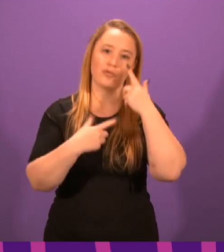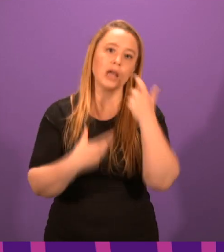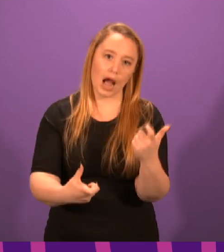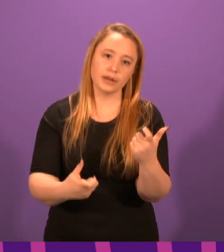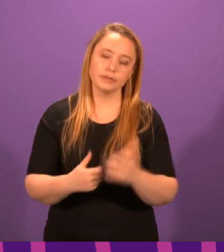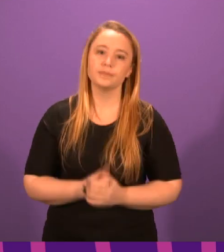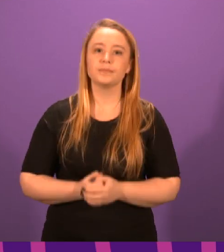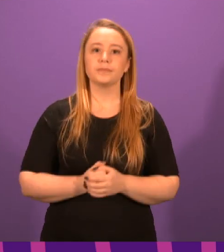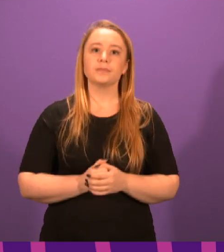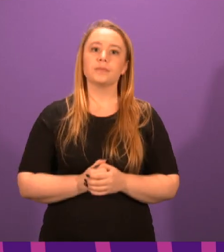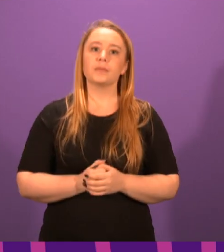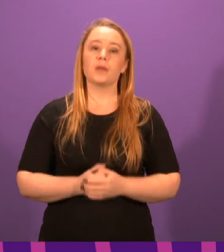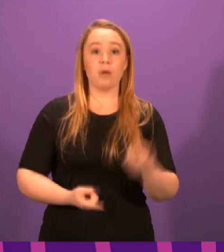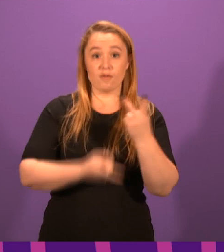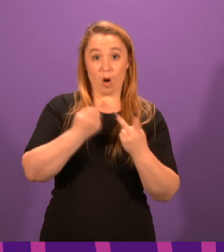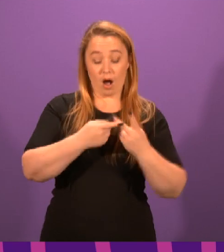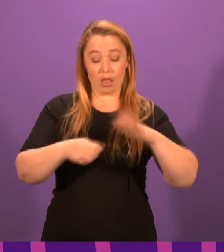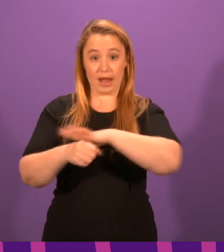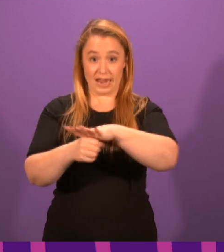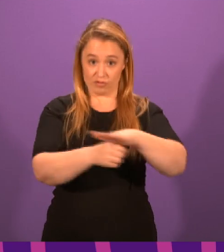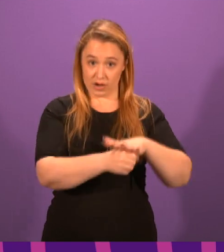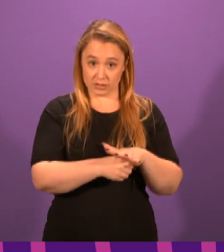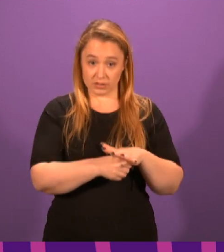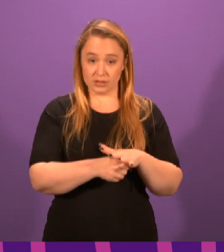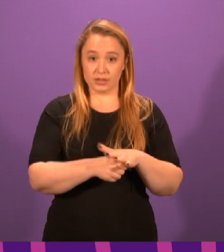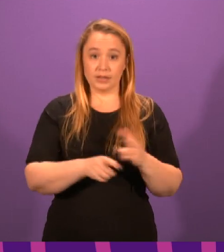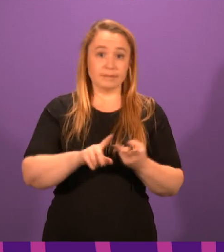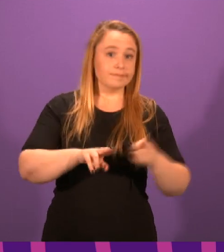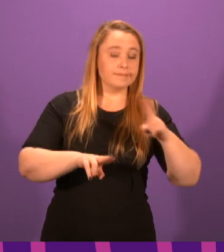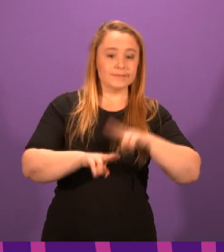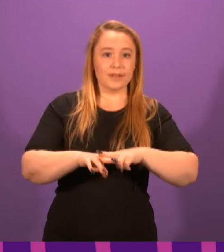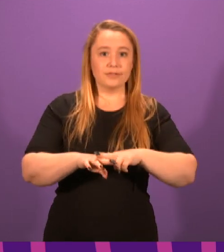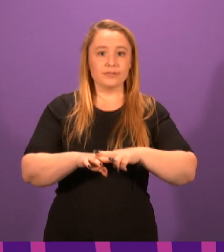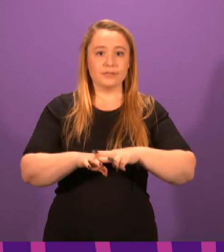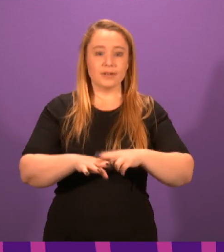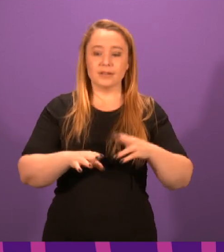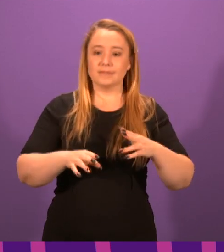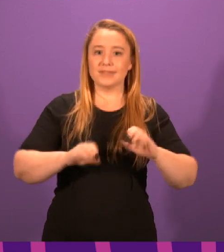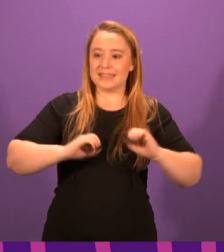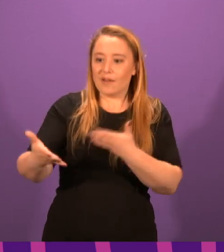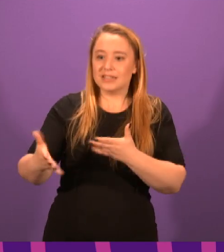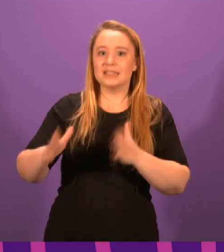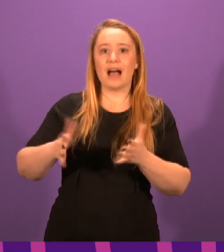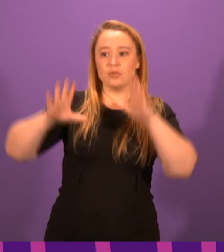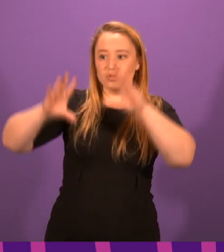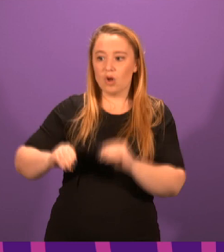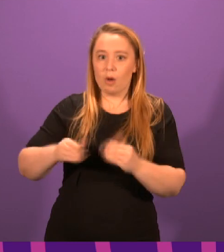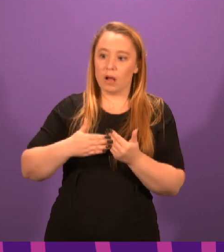If we have to significantly pause any services for any length of time, those decisions will not be